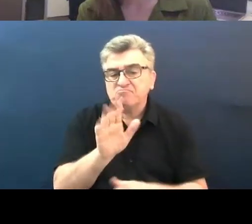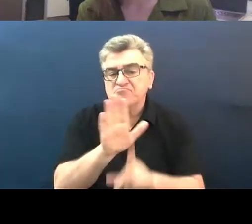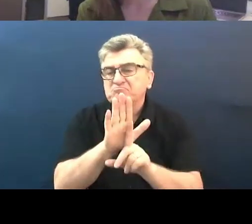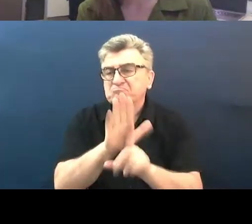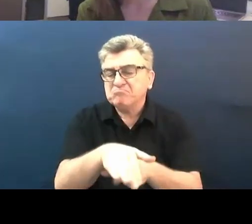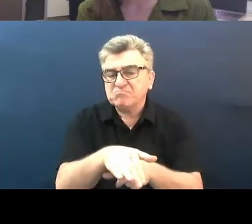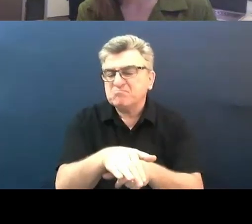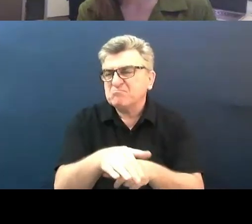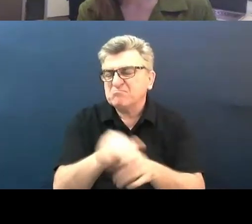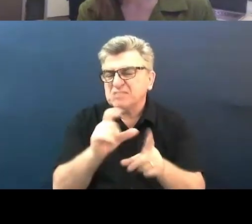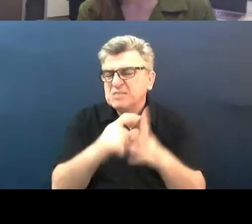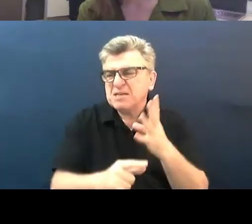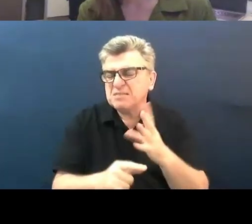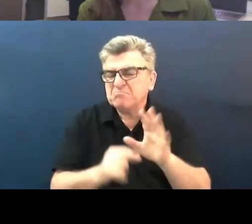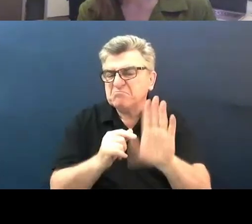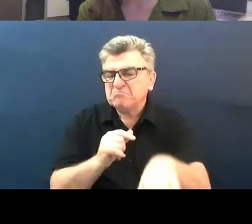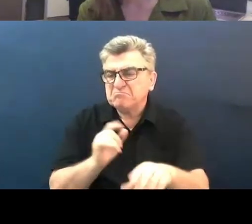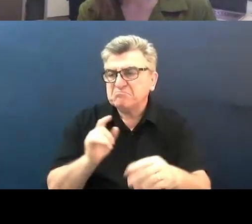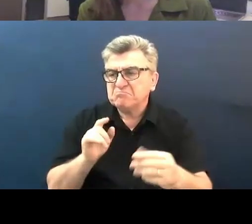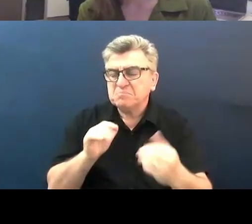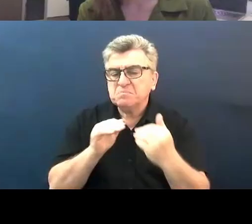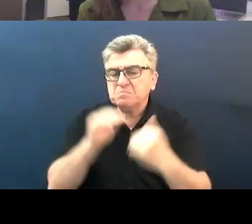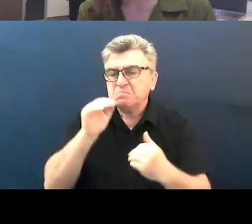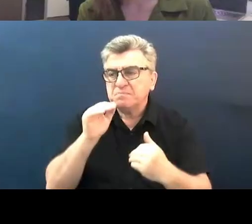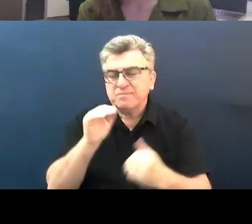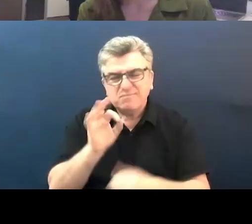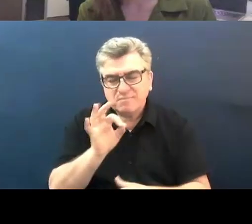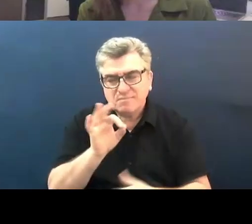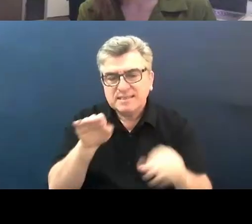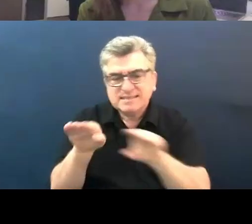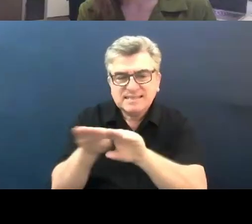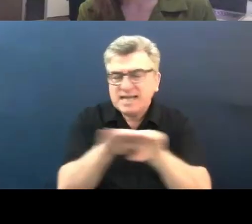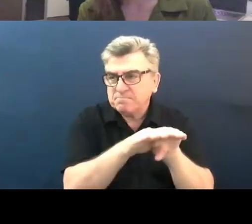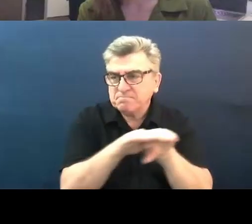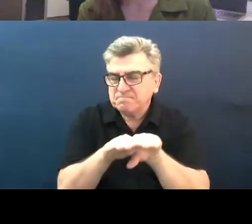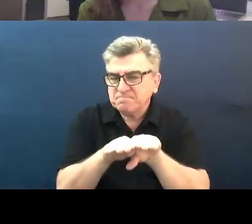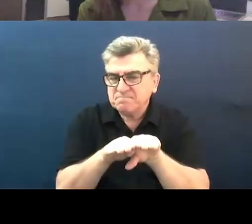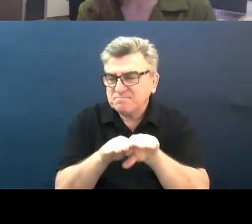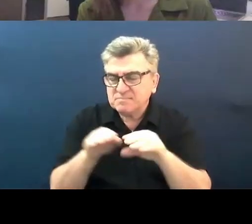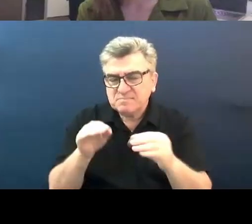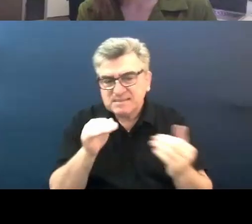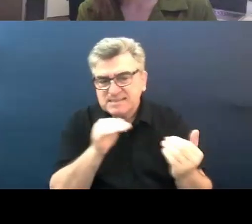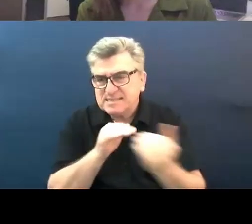treating them fairly and equally. And I'm going to say this once,